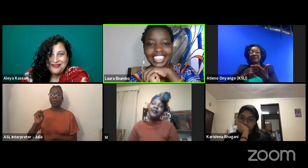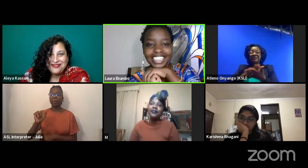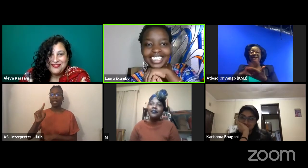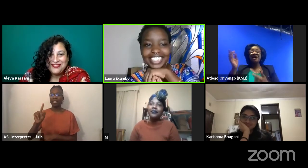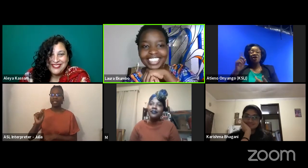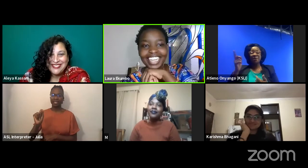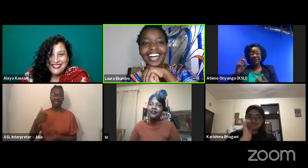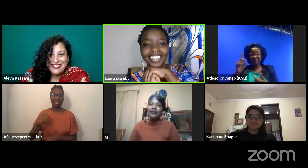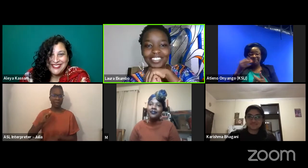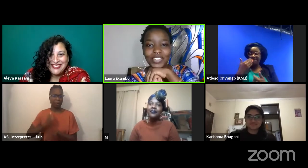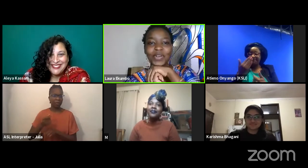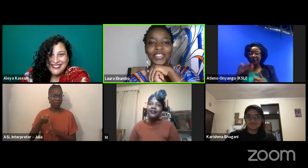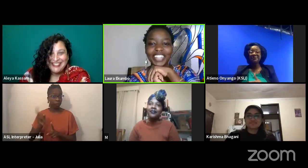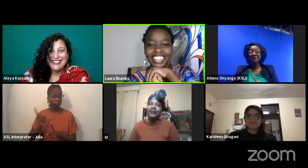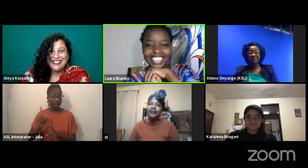I think, yeah, full stop.